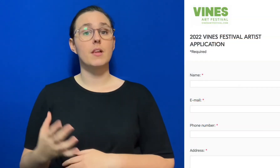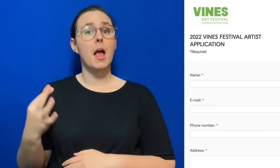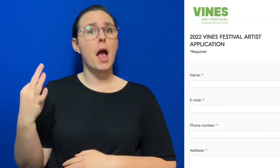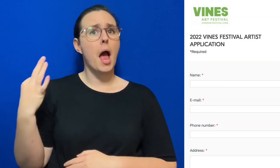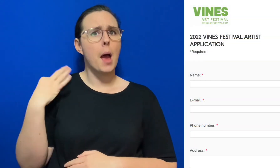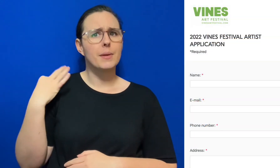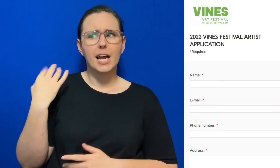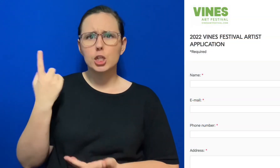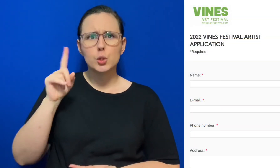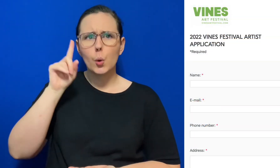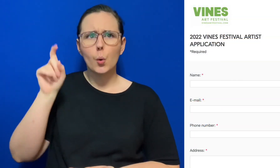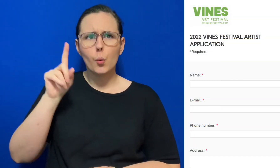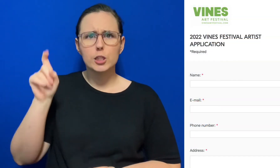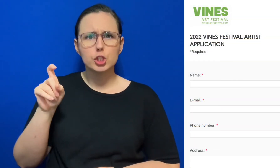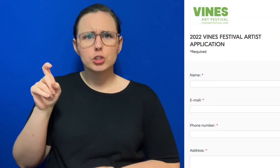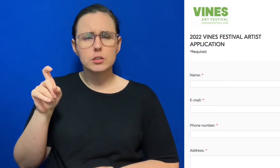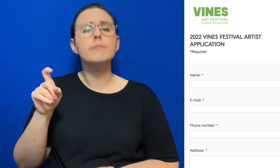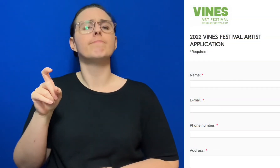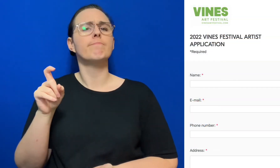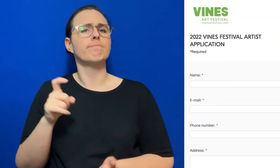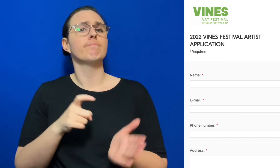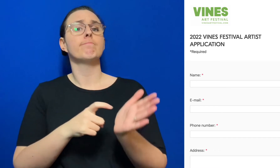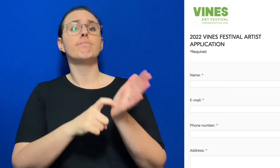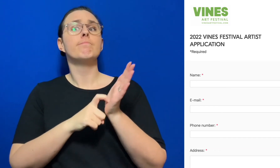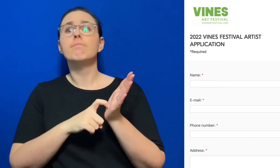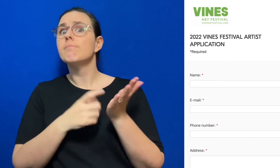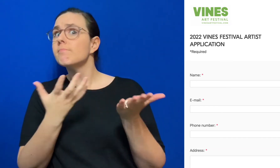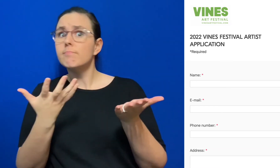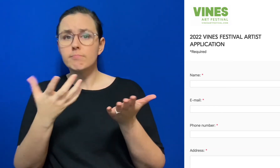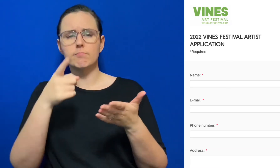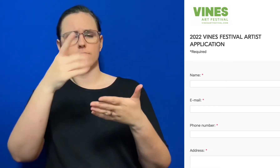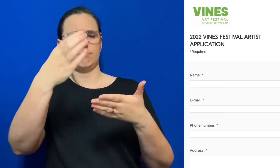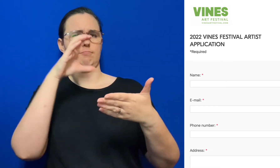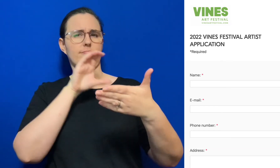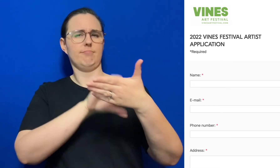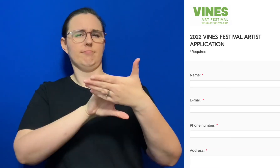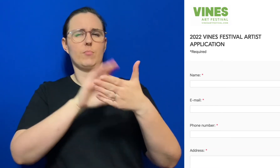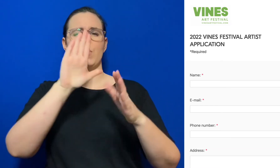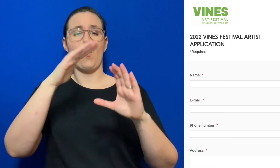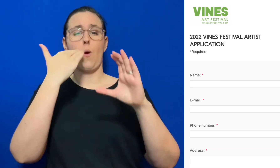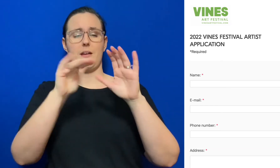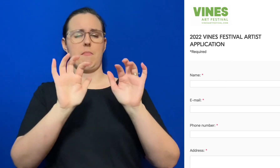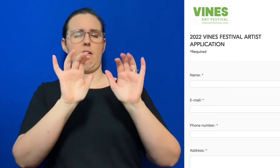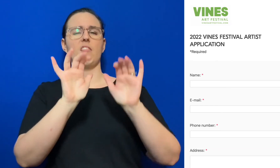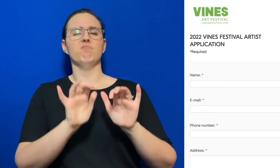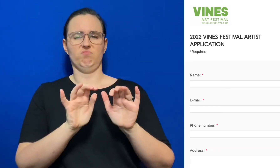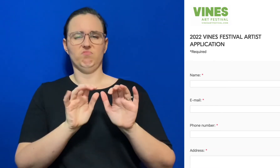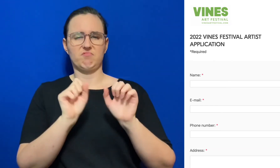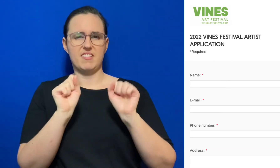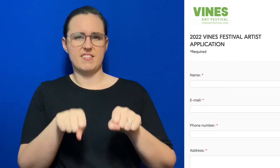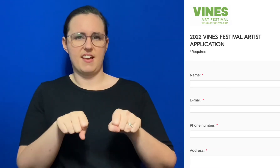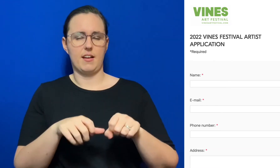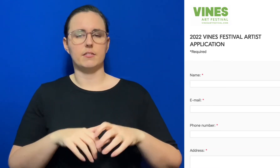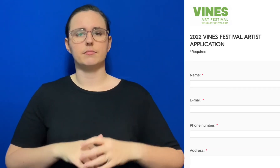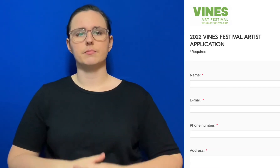(*Required, send in the body of email)